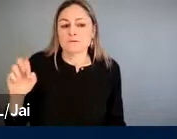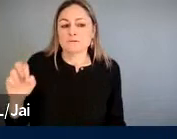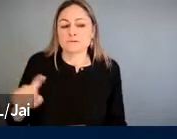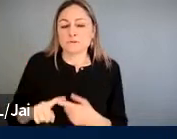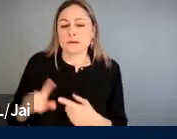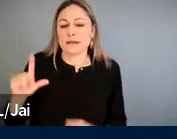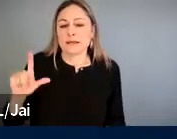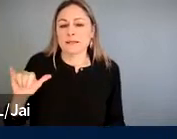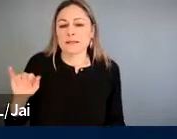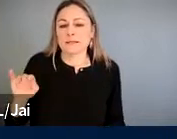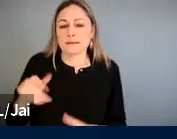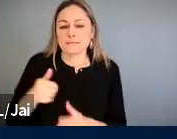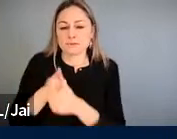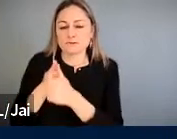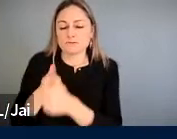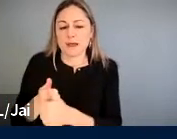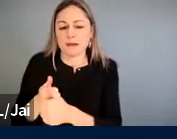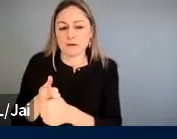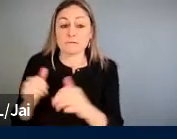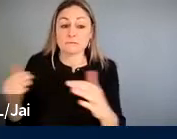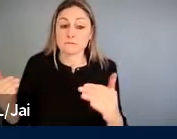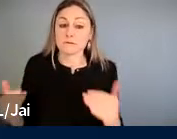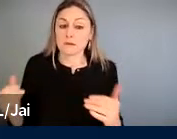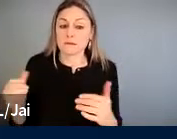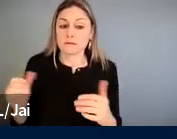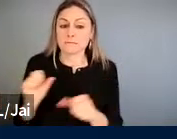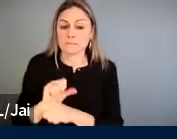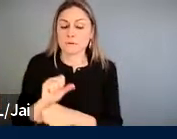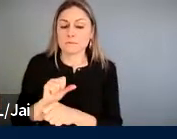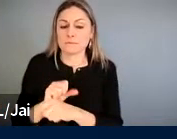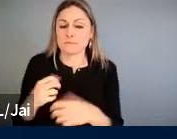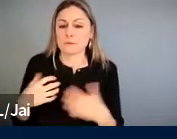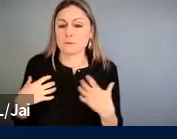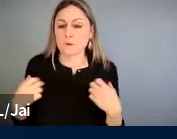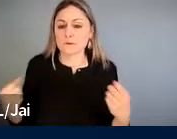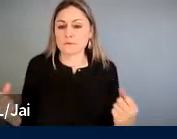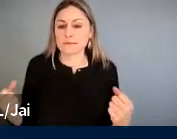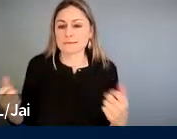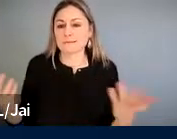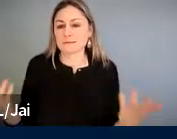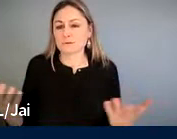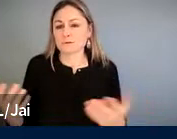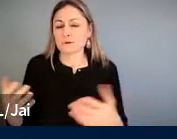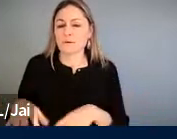as well as employee wellness monitors, such as those where rings can be worn and other